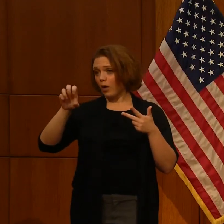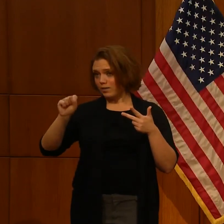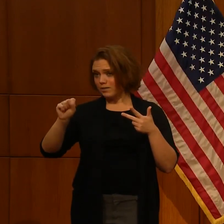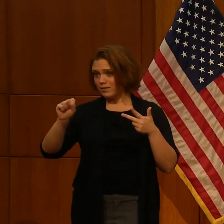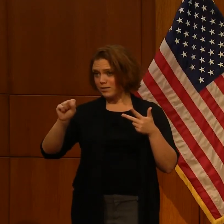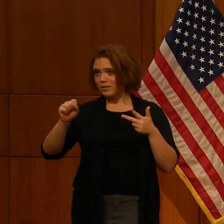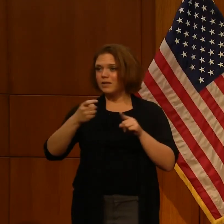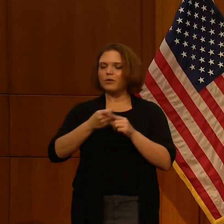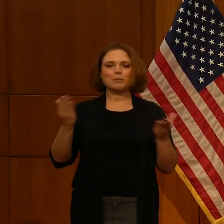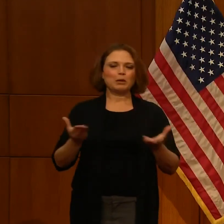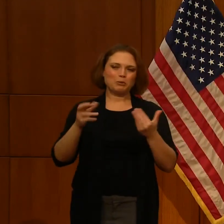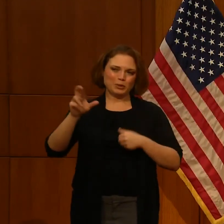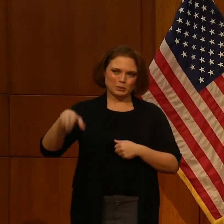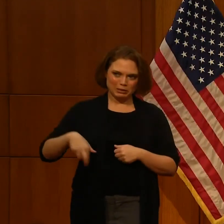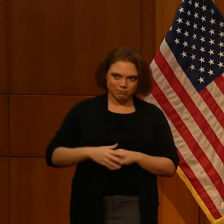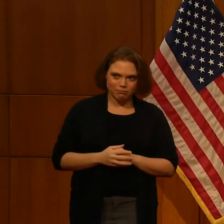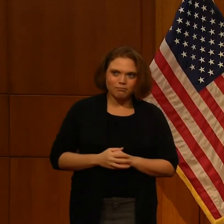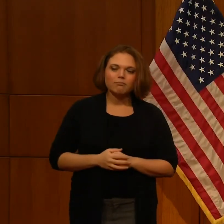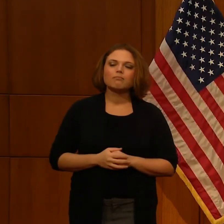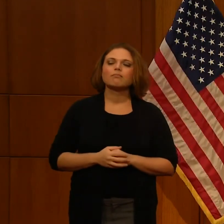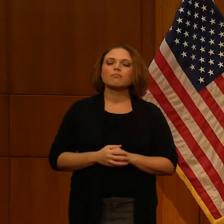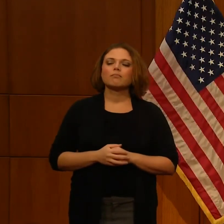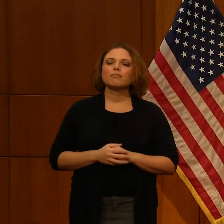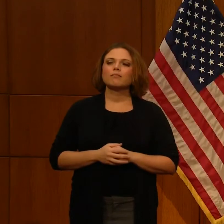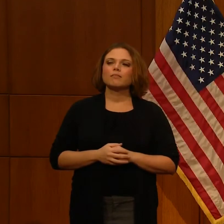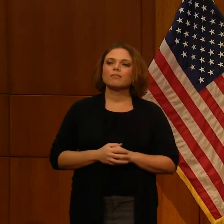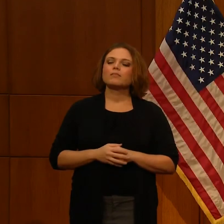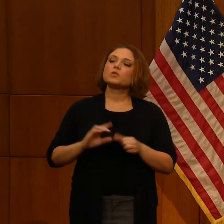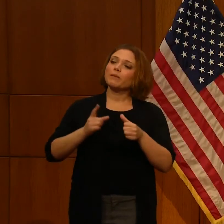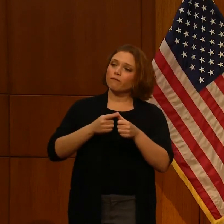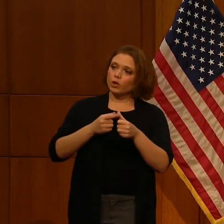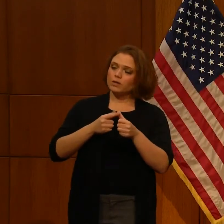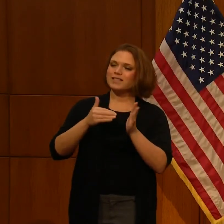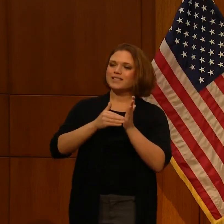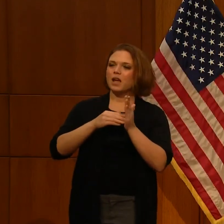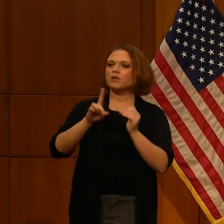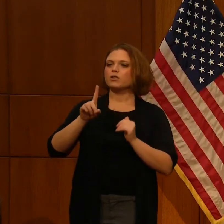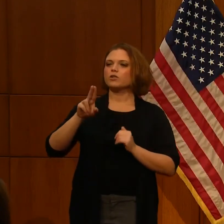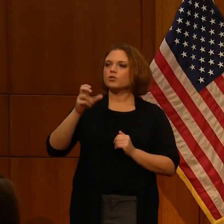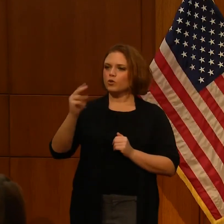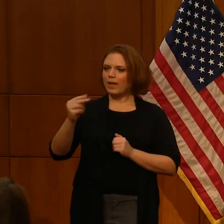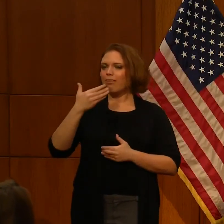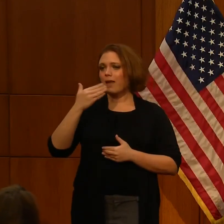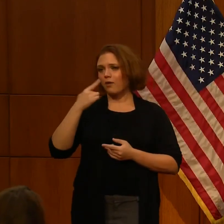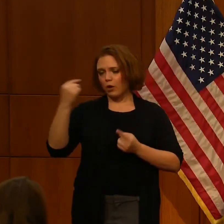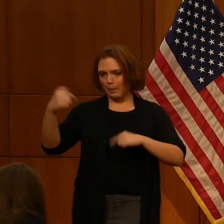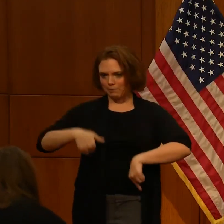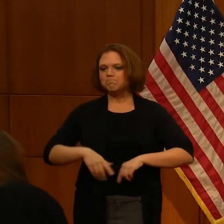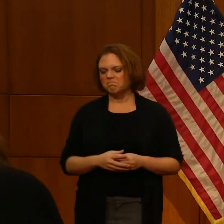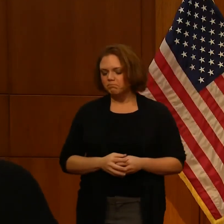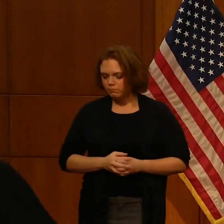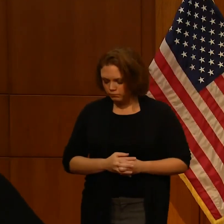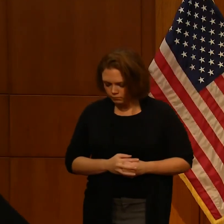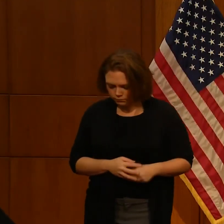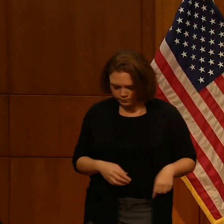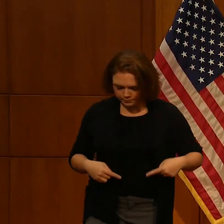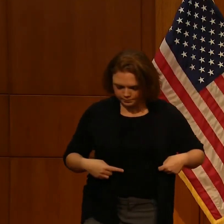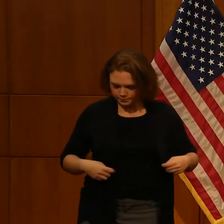FINALLY FROM JASON CAMERAS FROM OUR HOME CITY HERE IN RICHMOND. SO UH, FIRST OF ALL, DR DURANT,